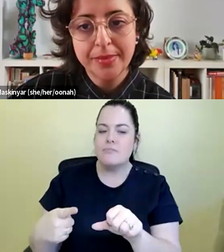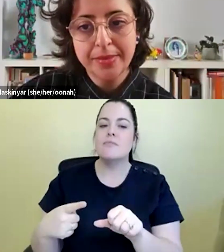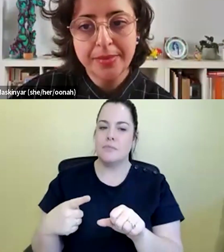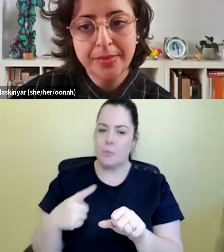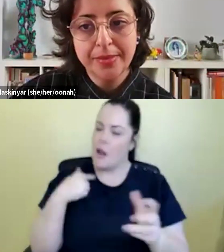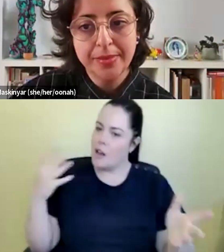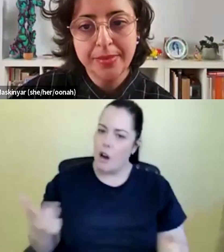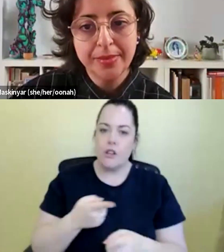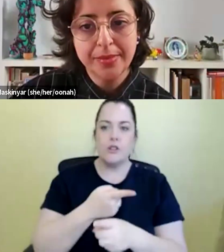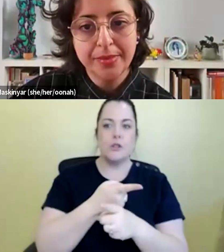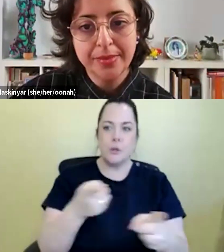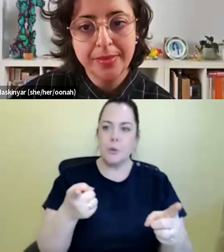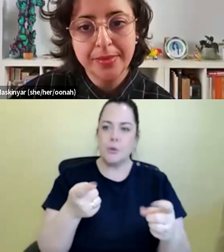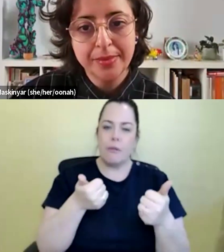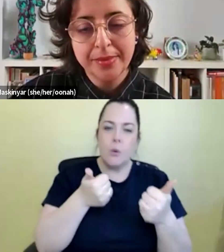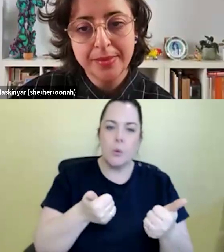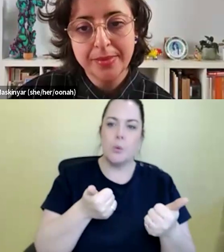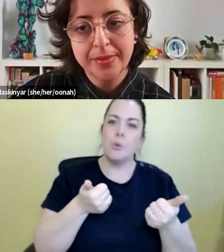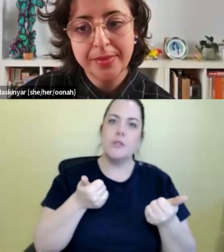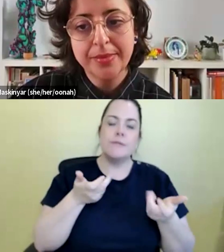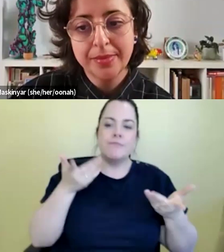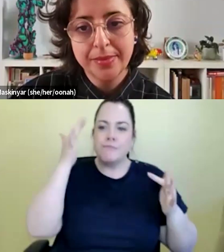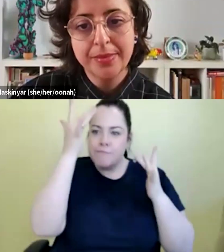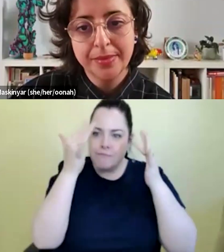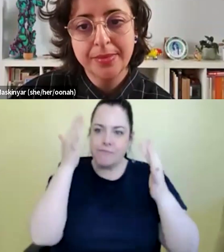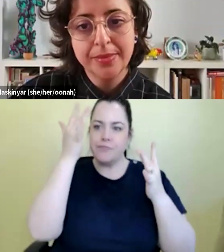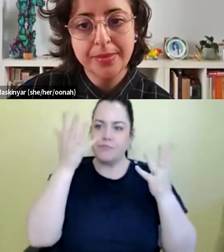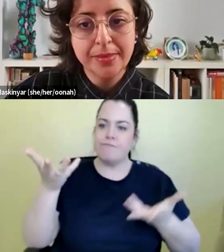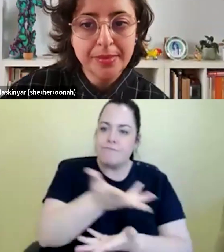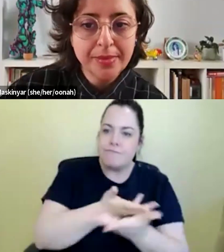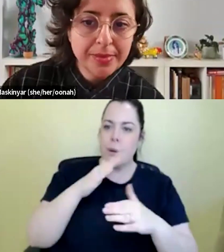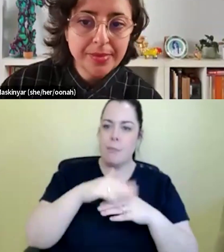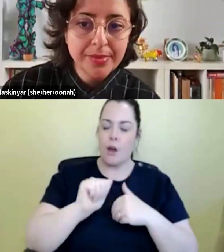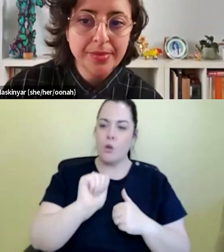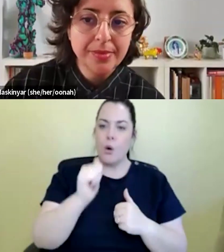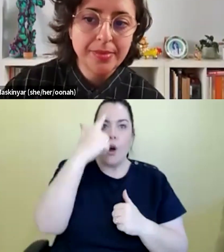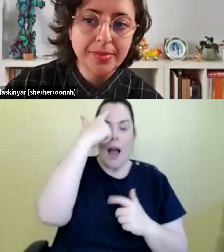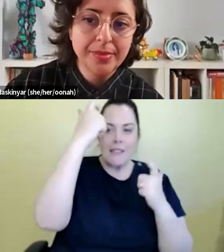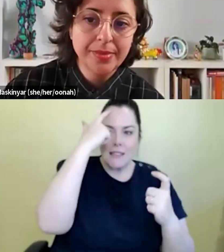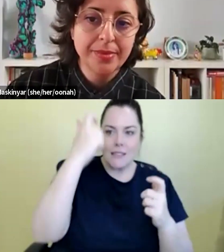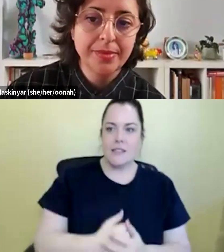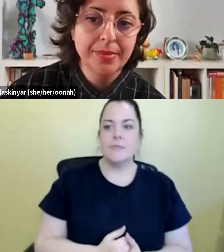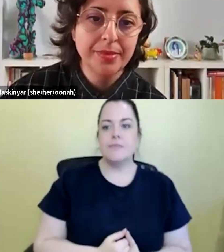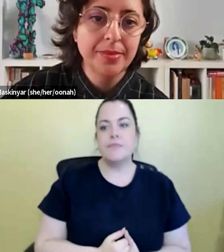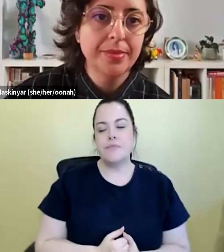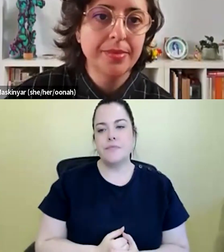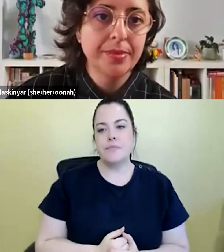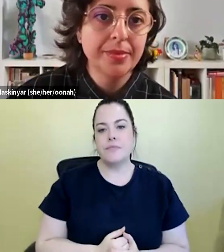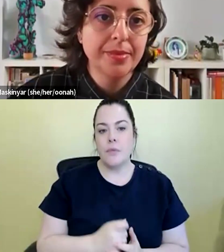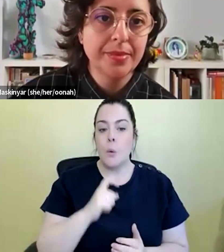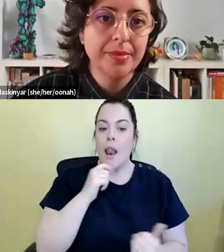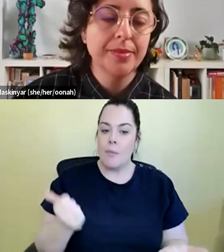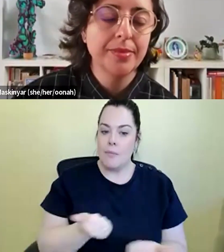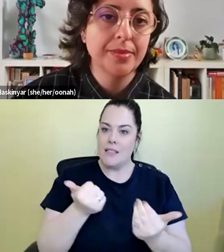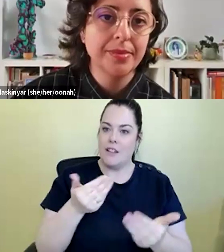a -- having discussions about ideas. There will be budget for second stage development for the